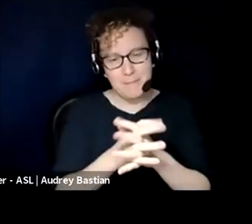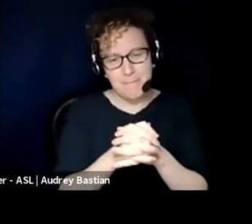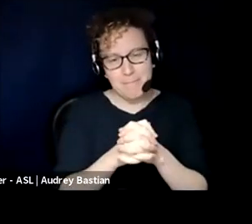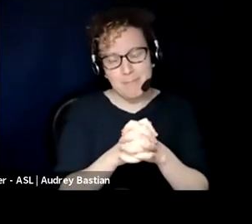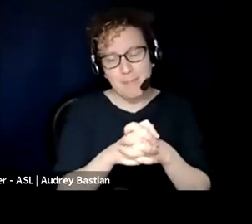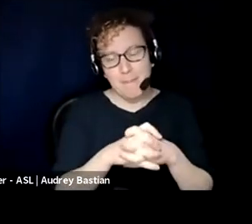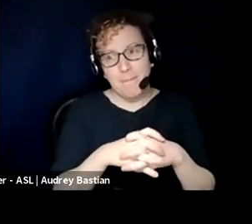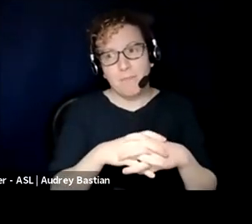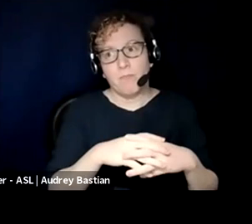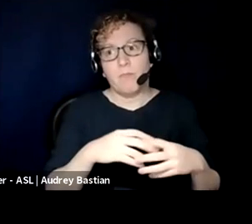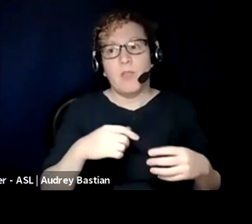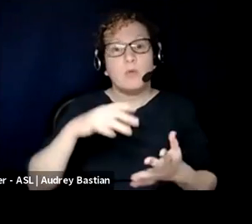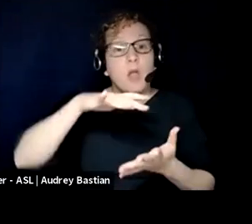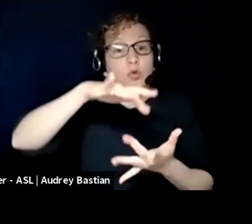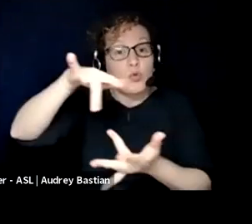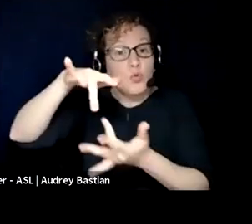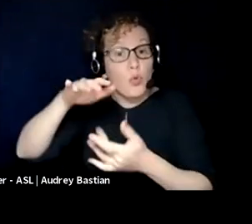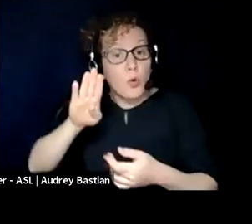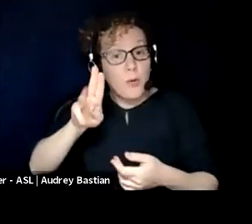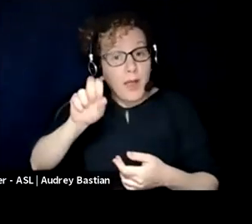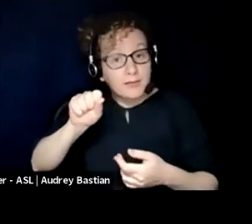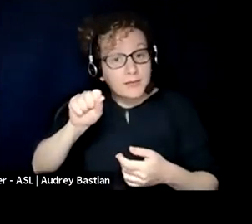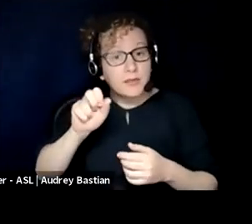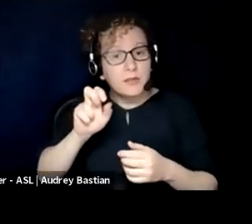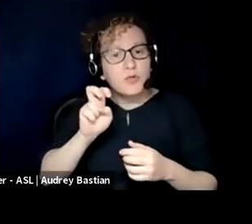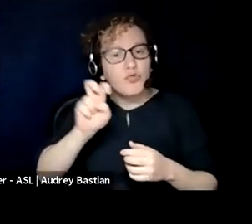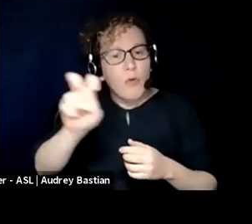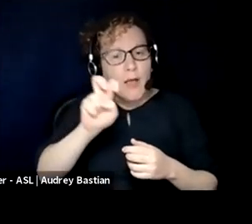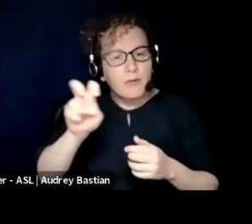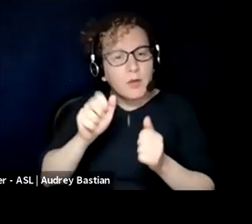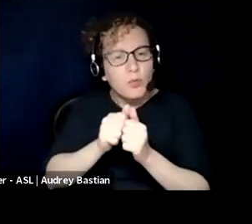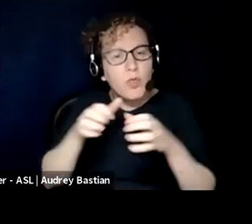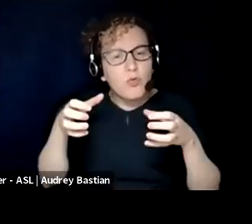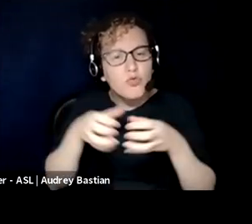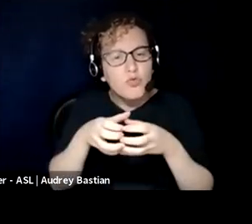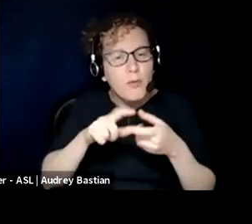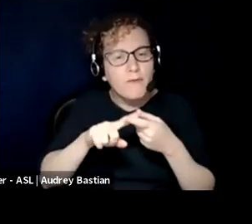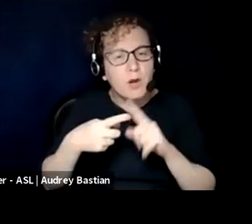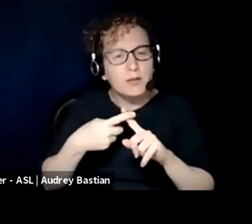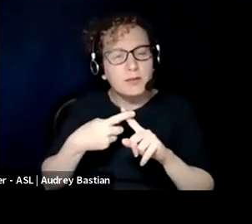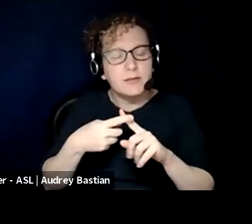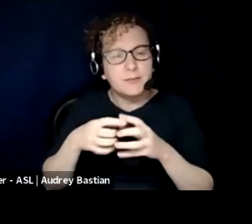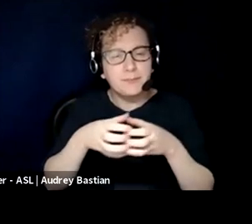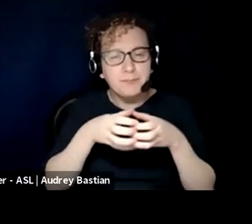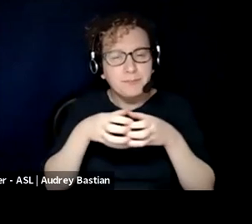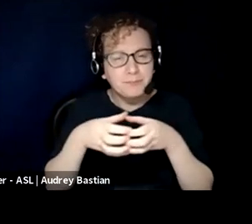I got on a tour bus and I was traveling with a group of friends. We were all a group of